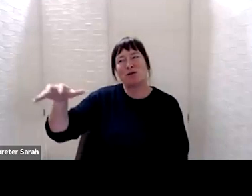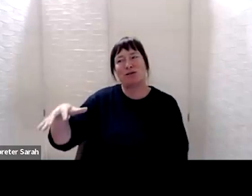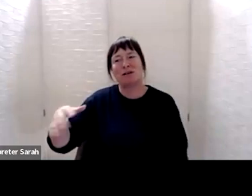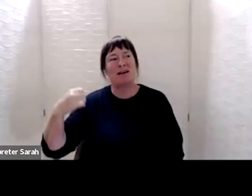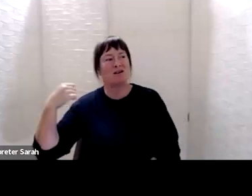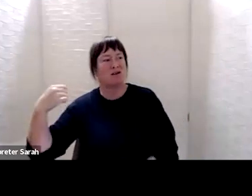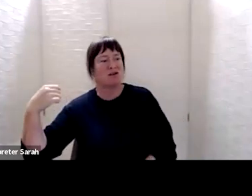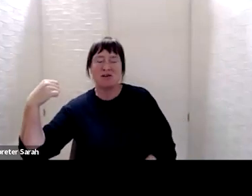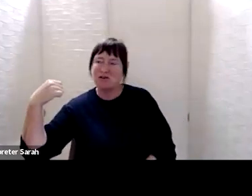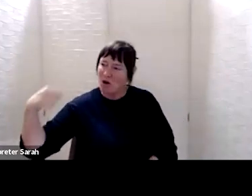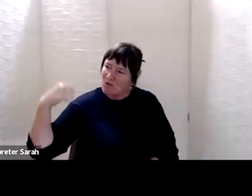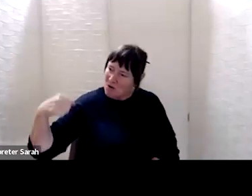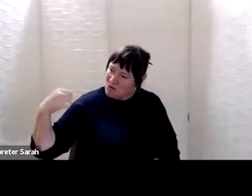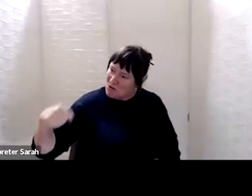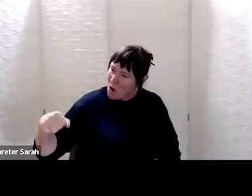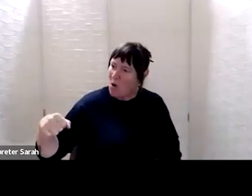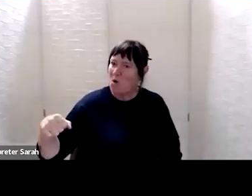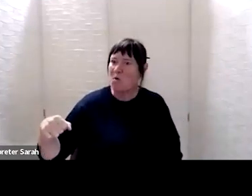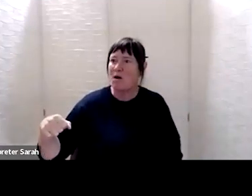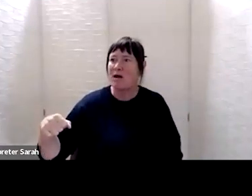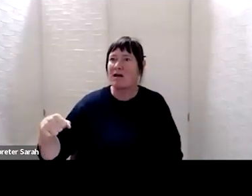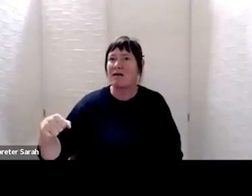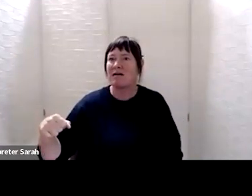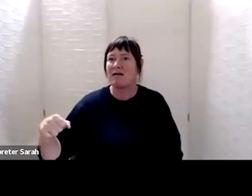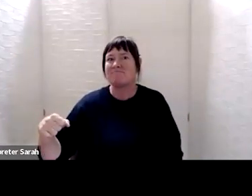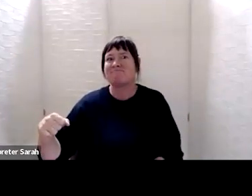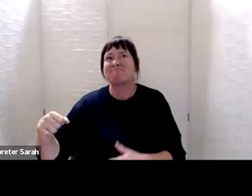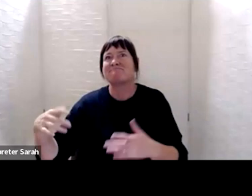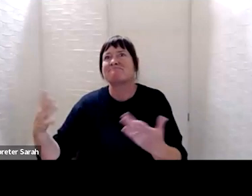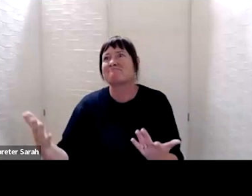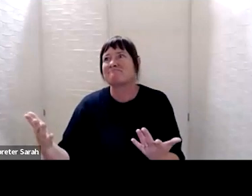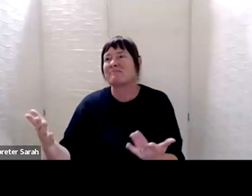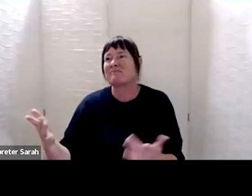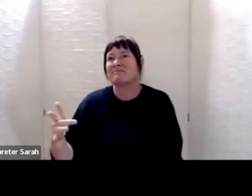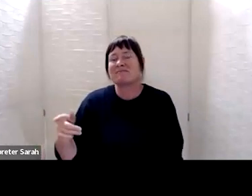for whatever reason, the funding, the hosts, some feel they need to do?